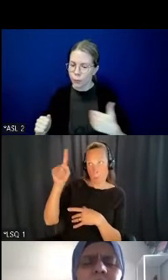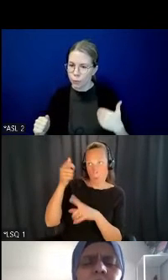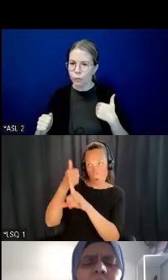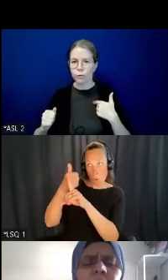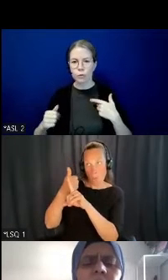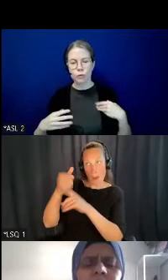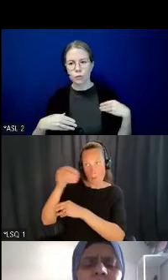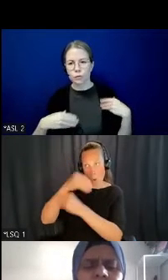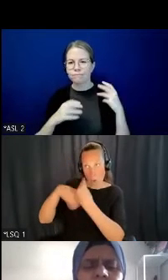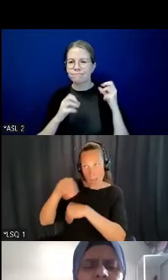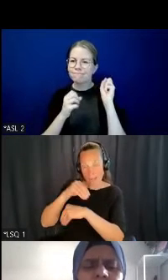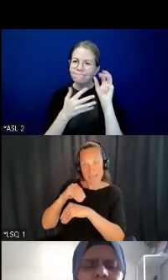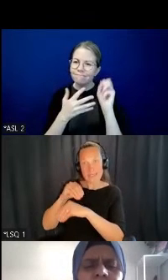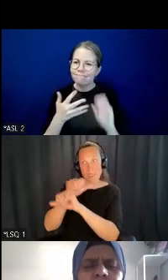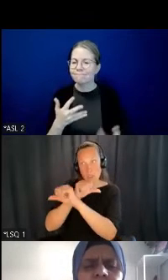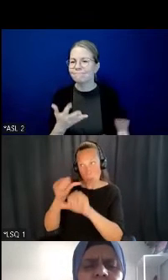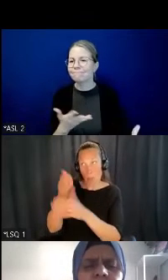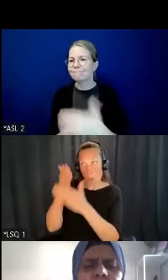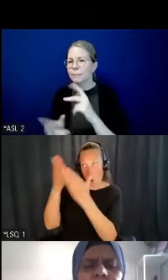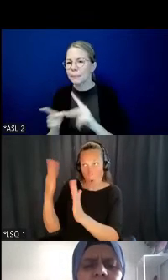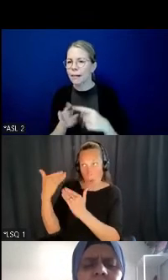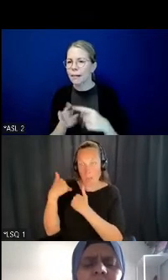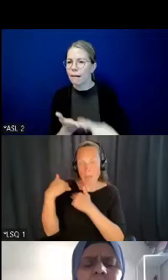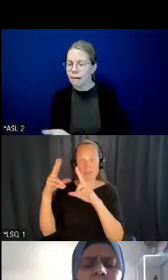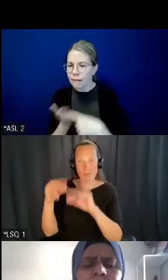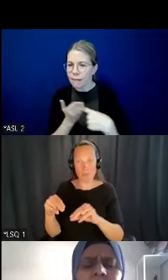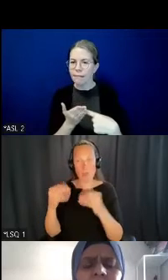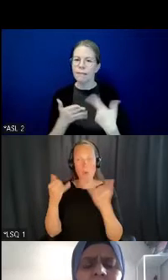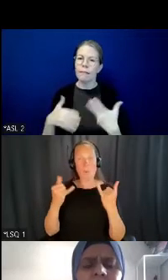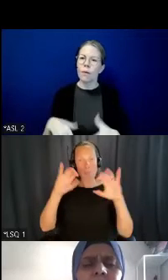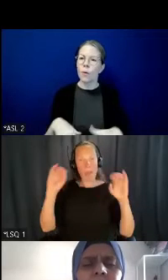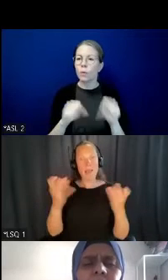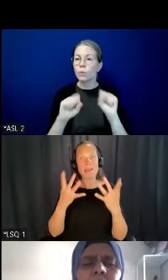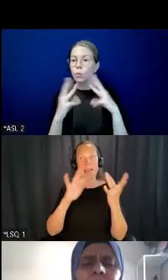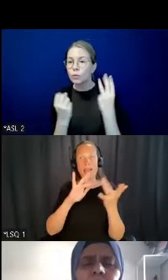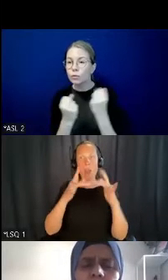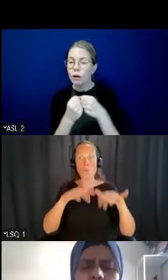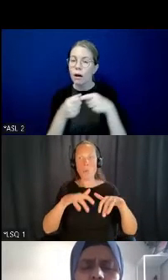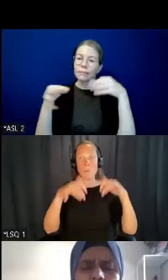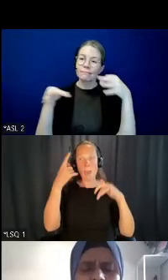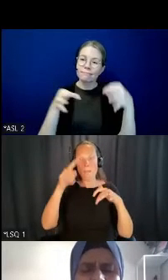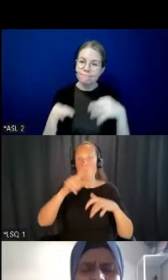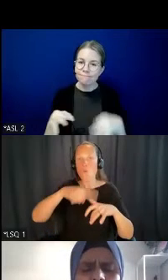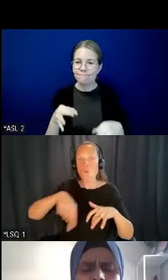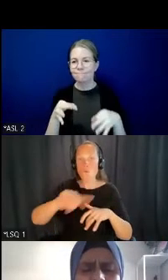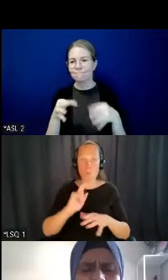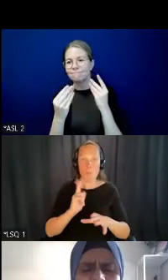TO GATHER PEOPLE, TO ENGAGE IN CONVERSATION, TO BUILD SOME CAPACITY. FAST FORWARD, WE ESTABLISHED